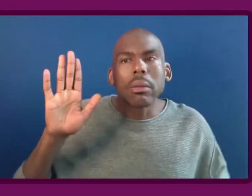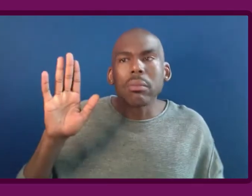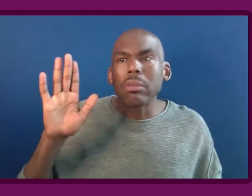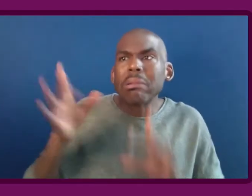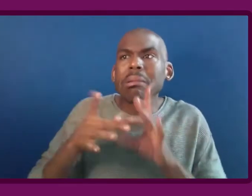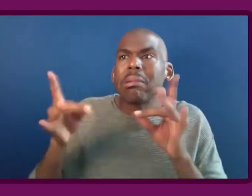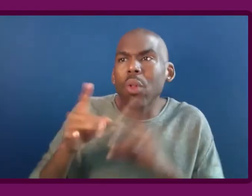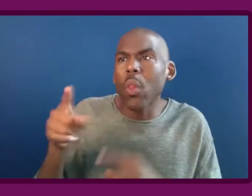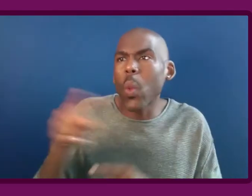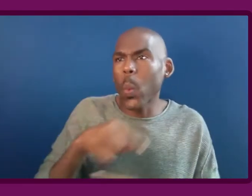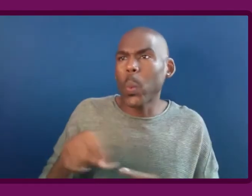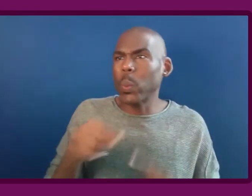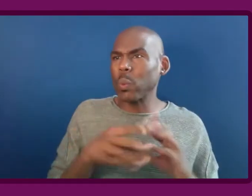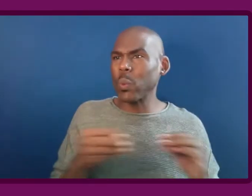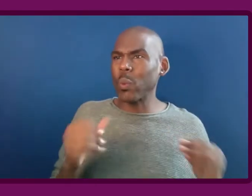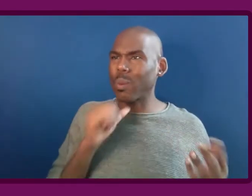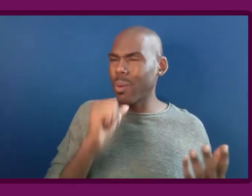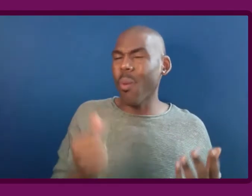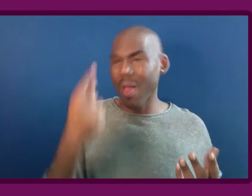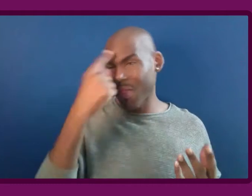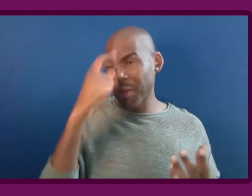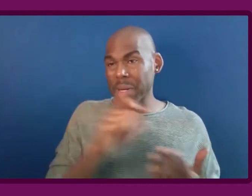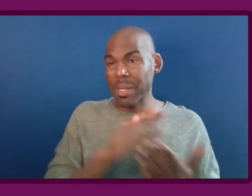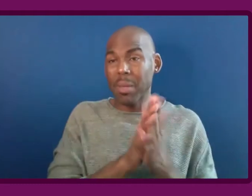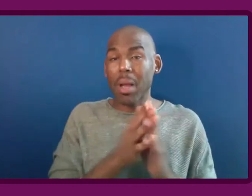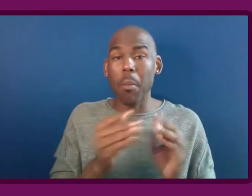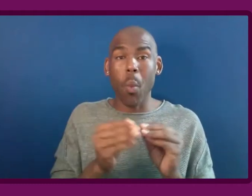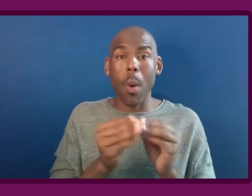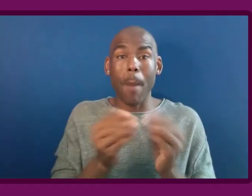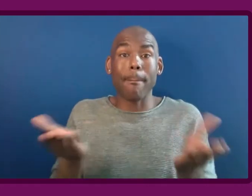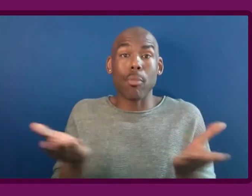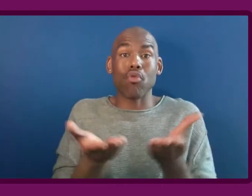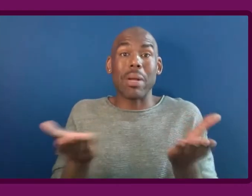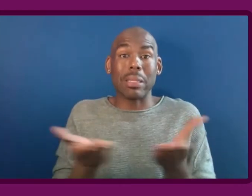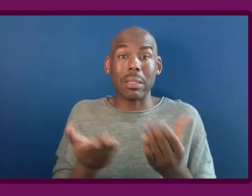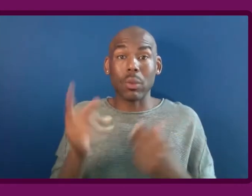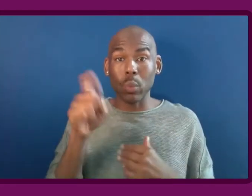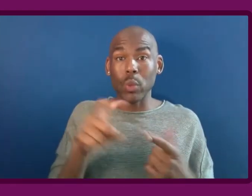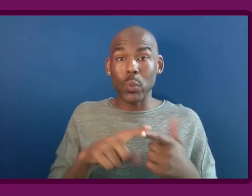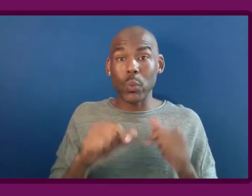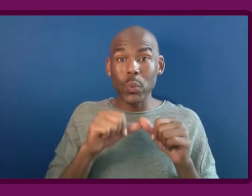on those stories. I think we need to be more present, and we need